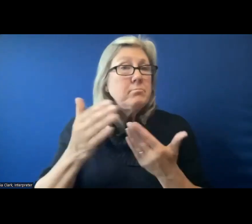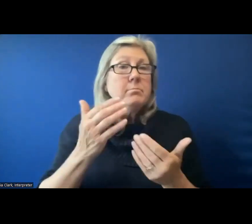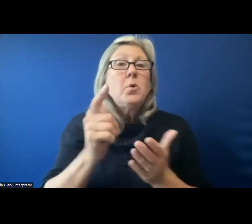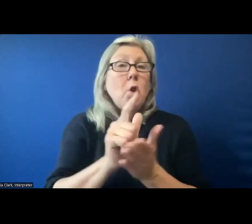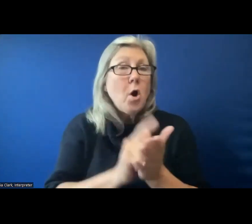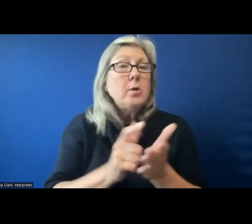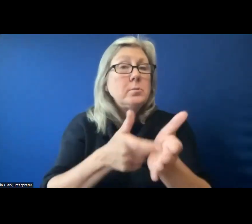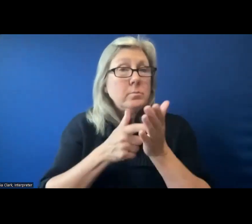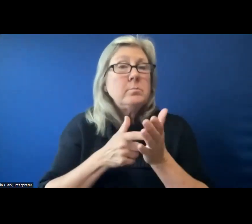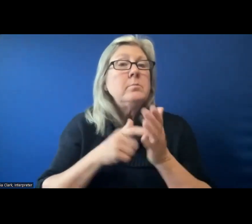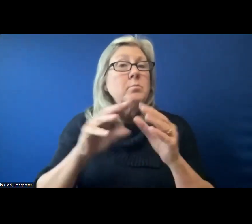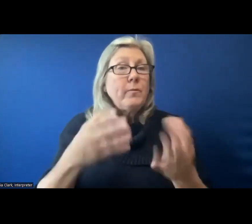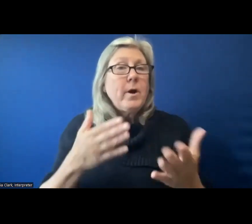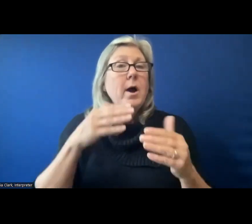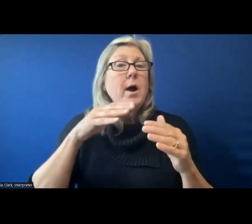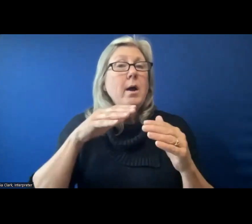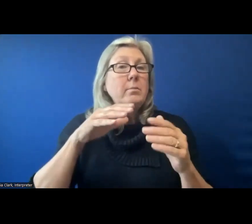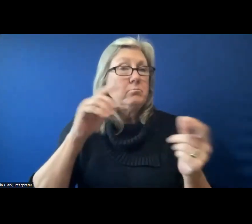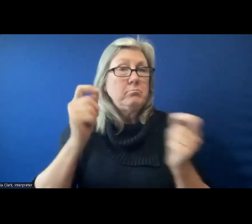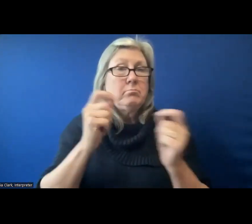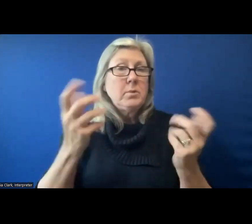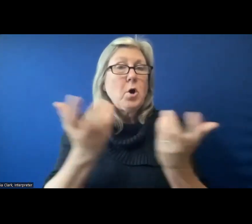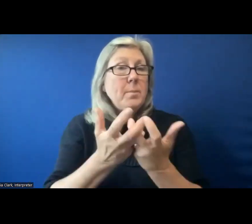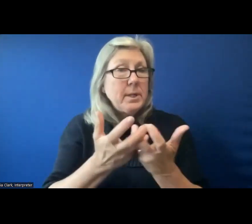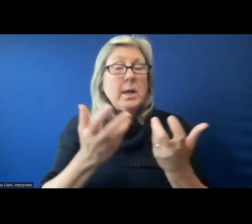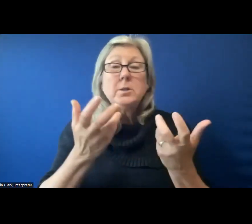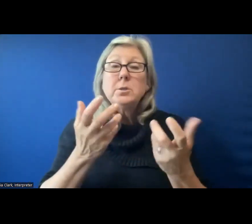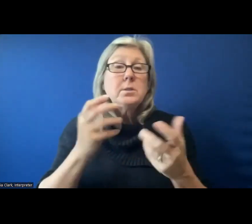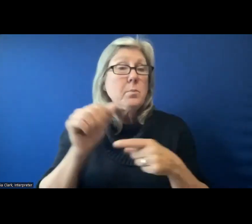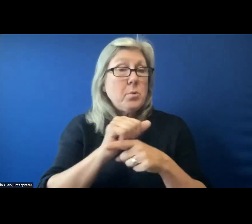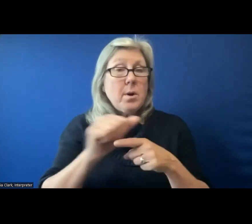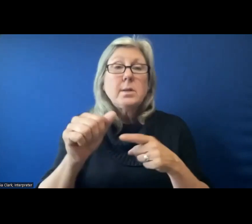practices and places in order to ensure equal access and participation.